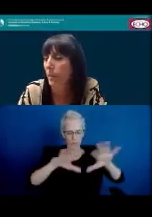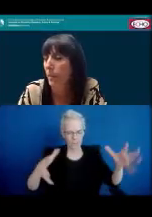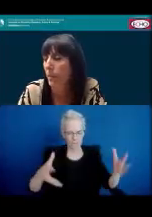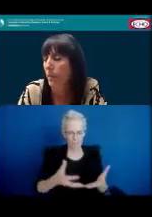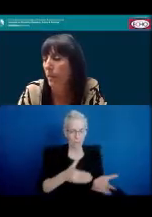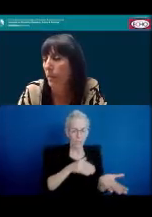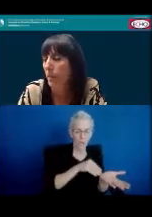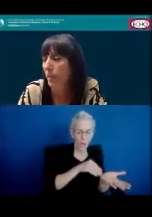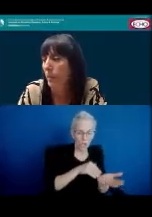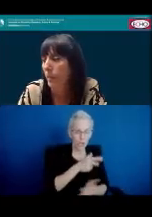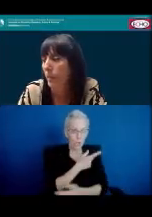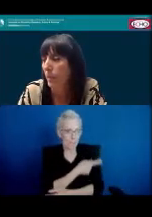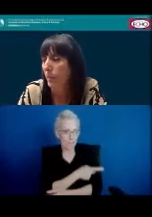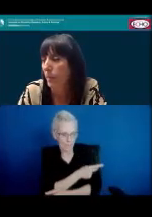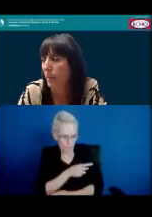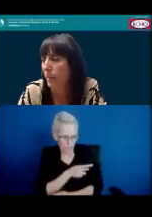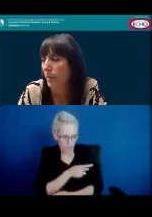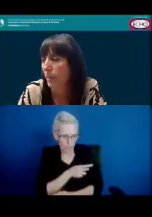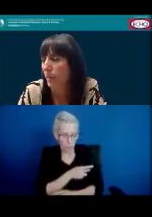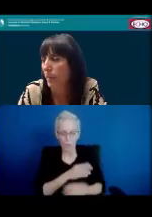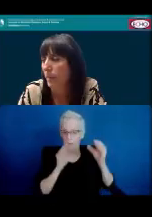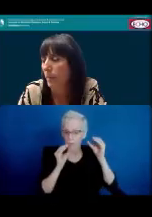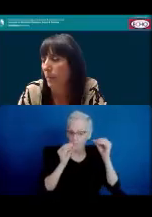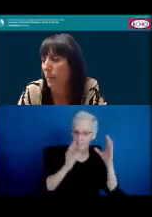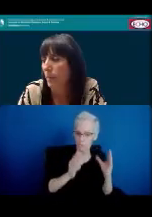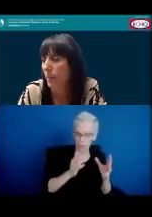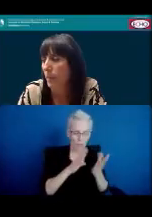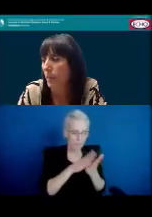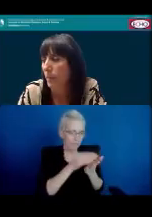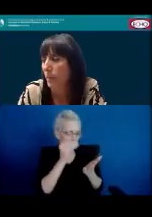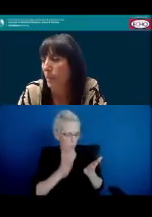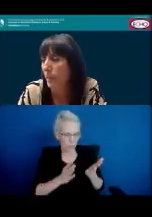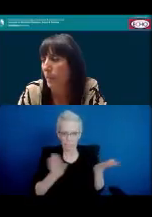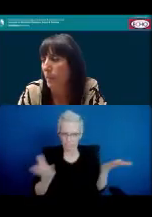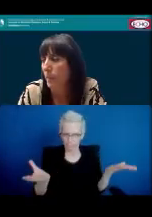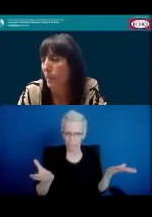teacher student. So if you're not comfortable with fighting no